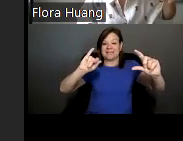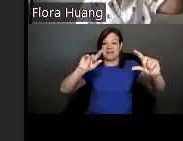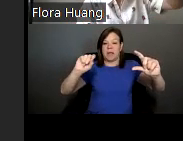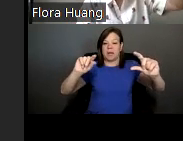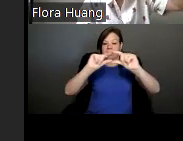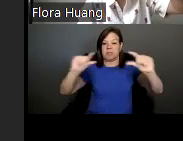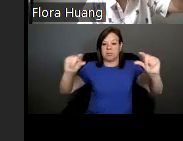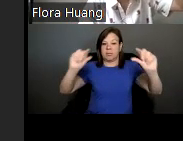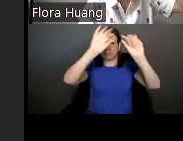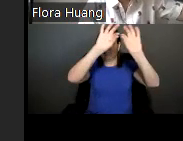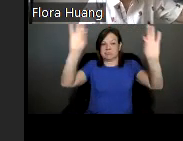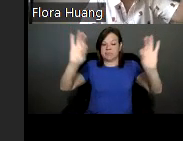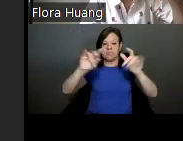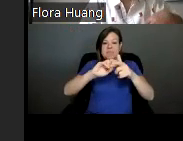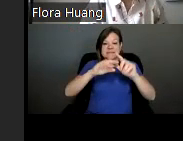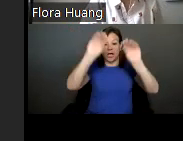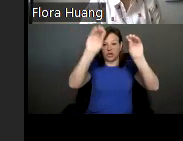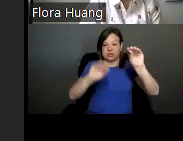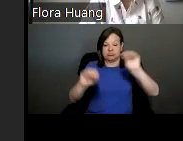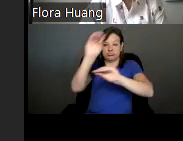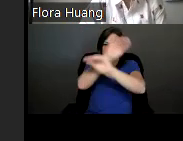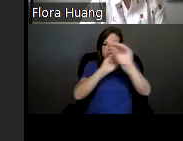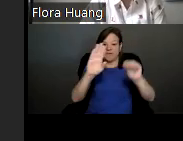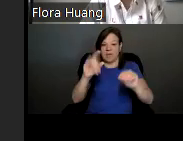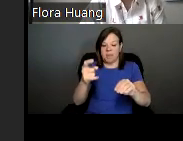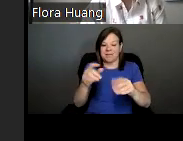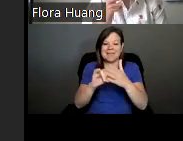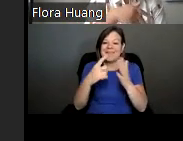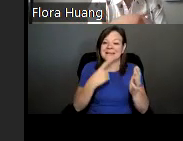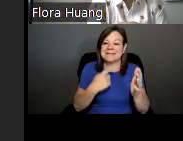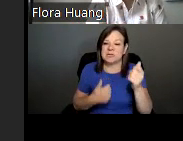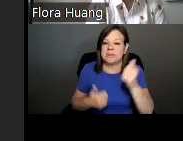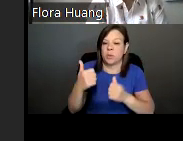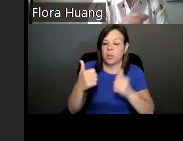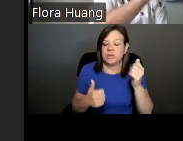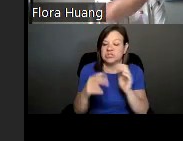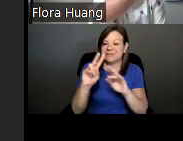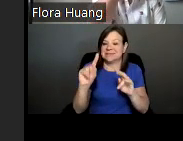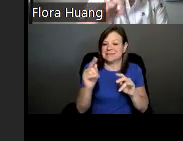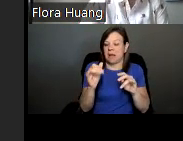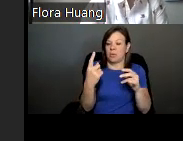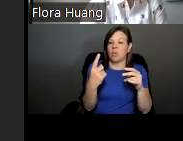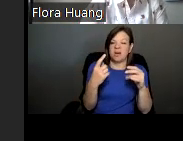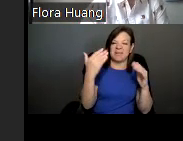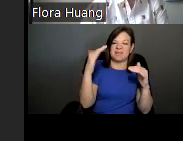Like it looks like I can start to drag and drop that box. hat just tells me, you know, which one is title one? It's this thing at the top.